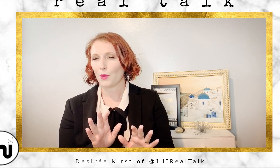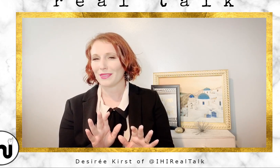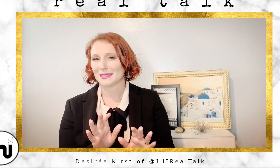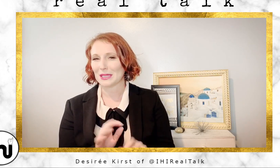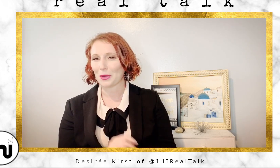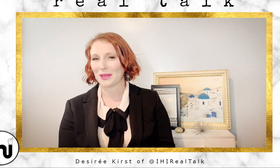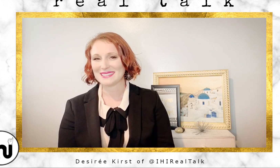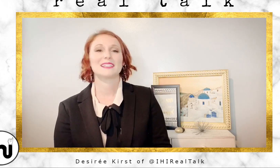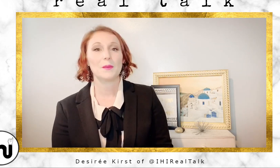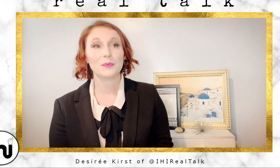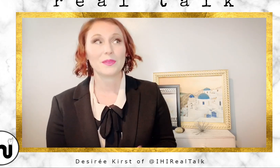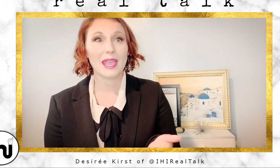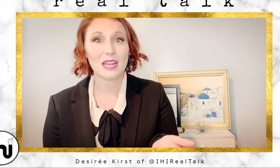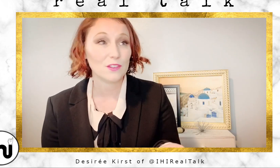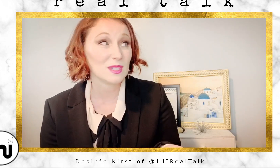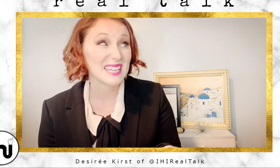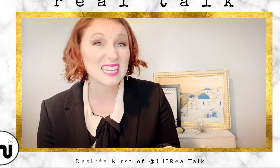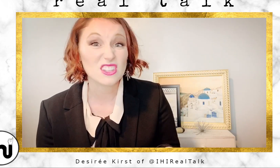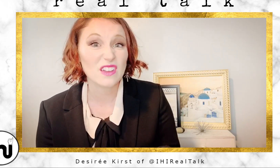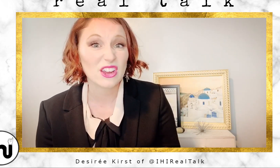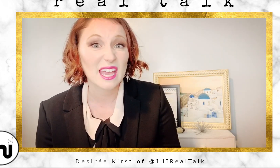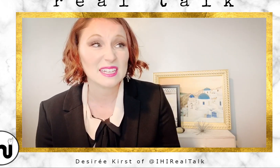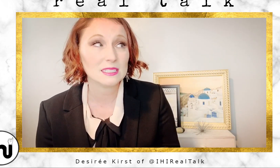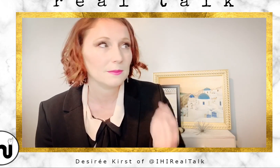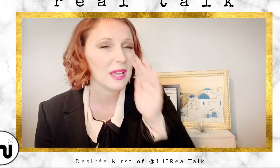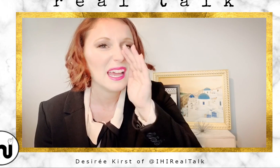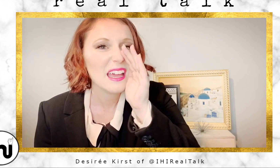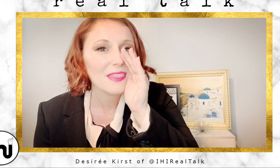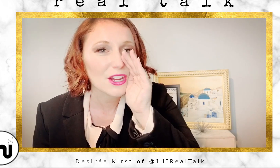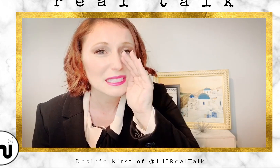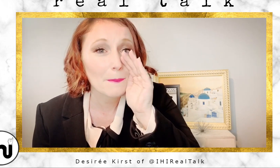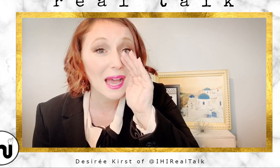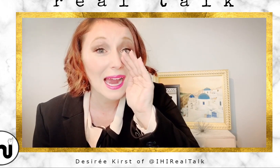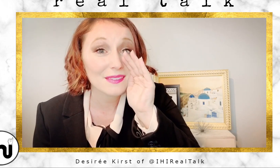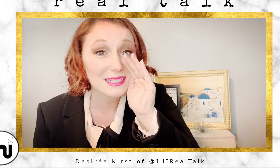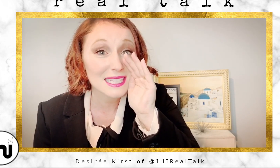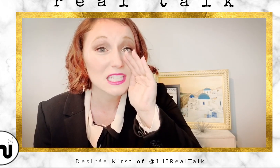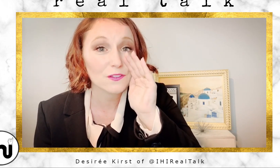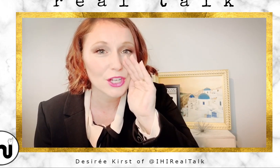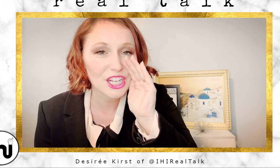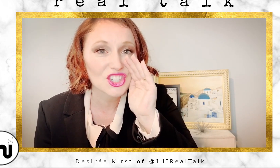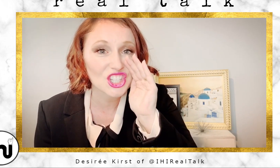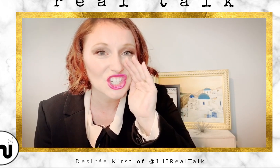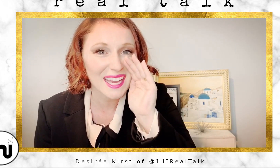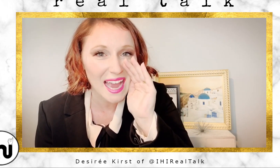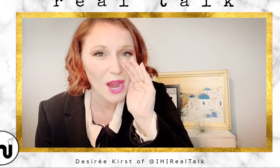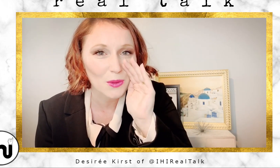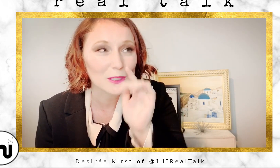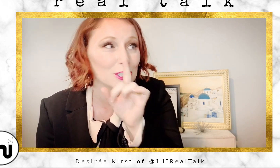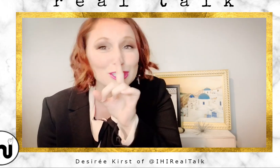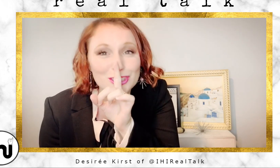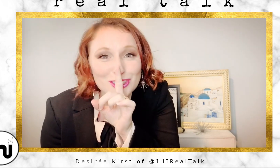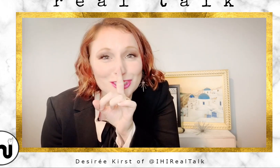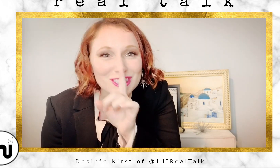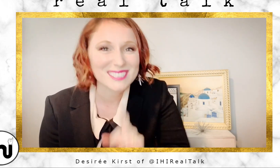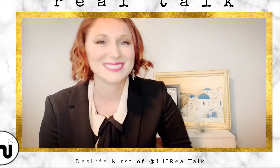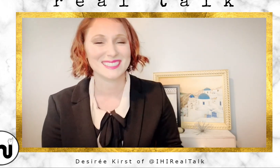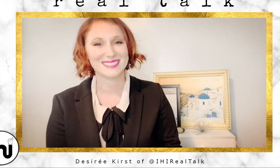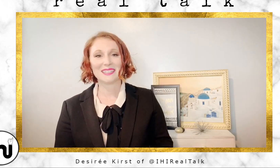us a little bit. And if you stay to the very end, (whispers) there's some behind the scenes footage to check out.